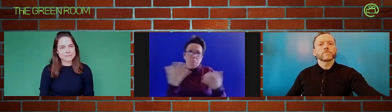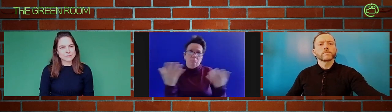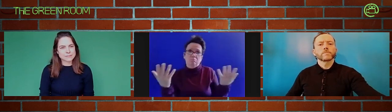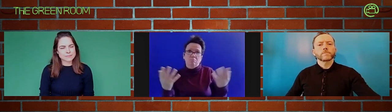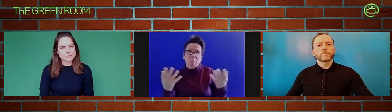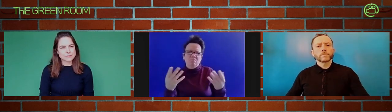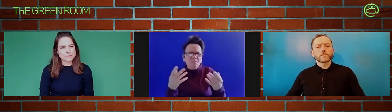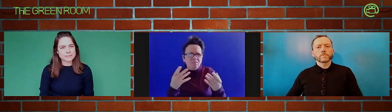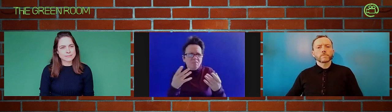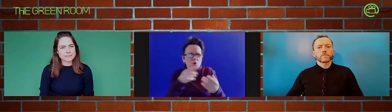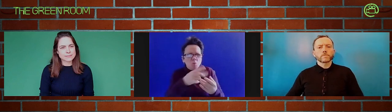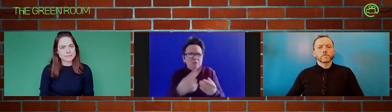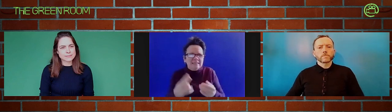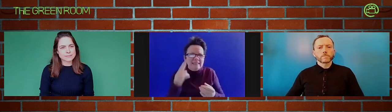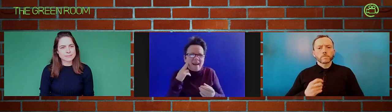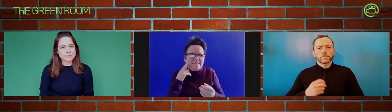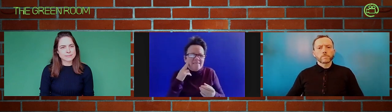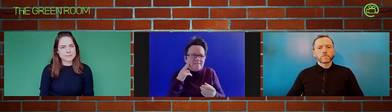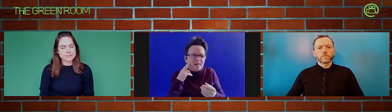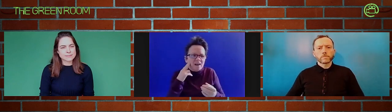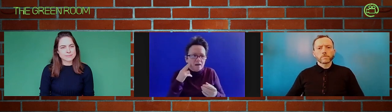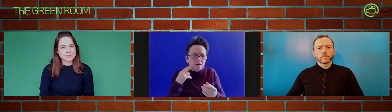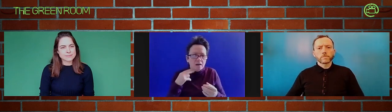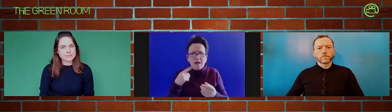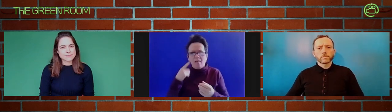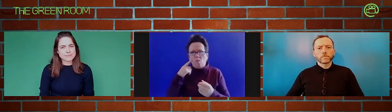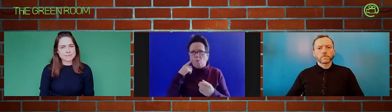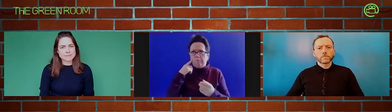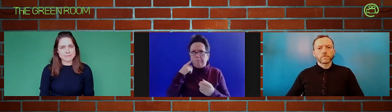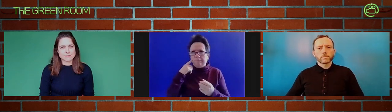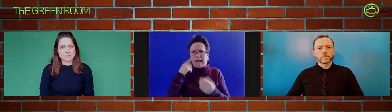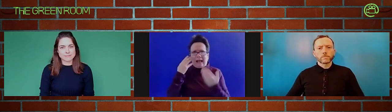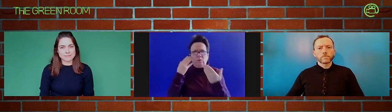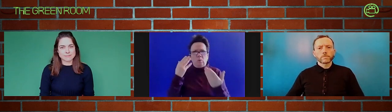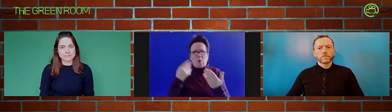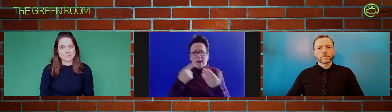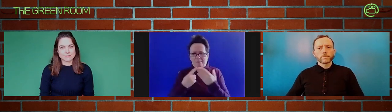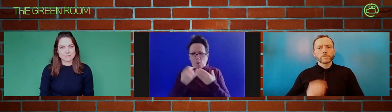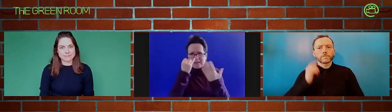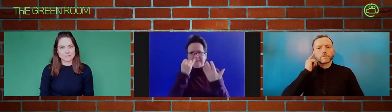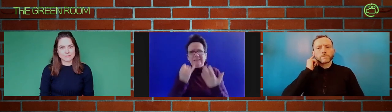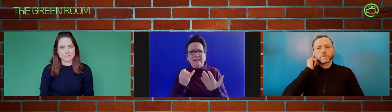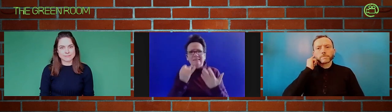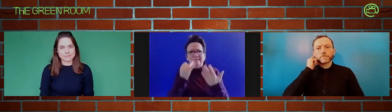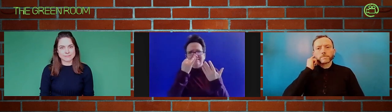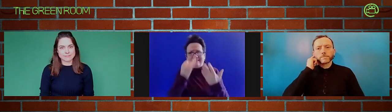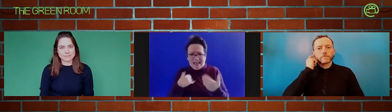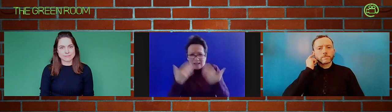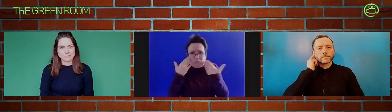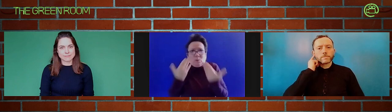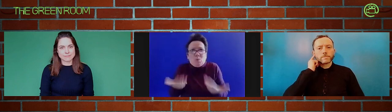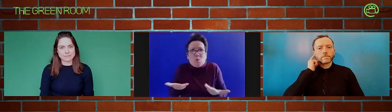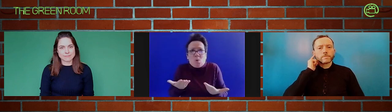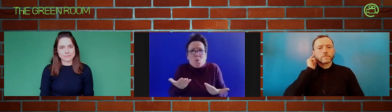And I was just like 'I don't know I'm like six or seven', I don't know. And then she had a word with my mum and